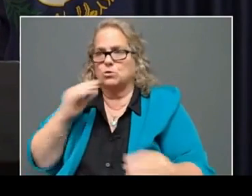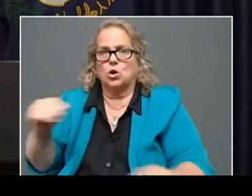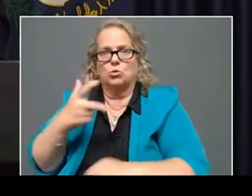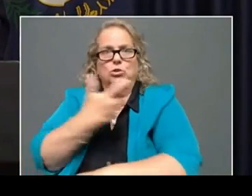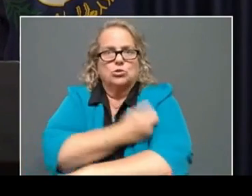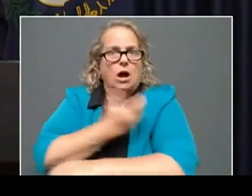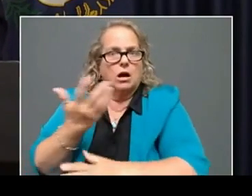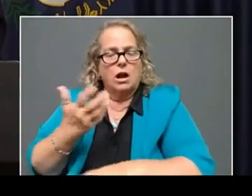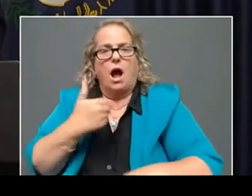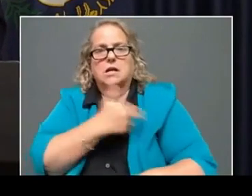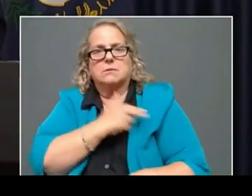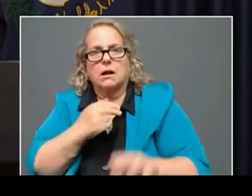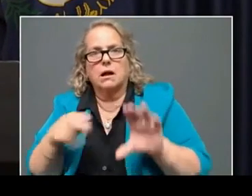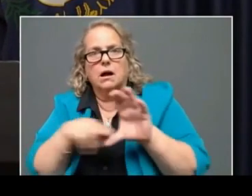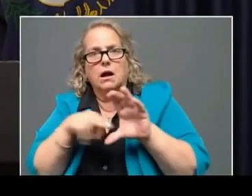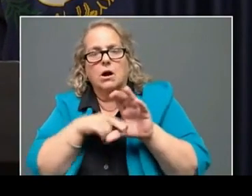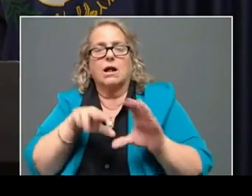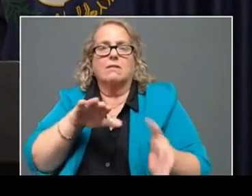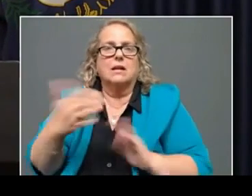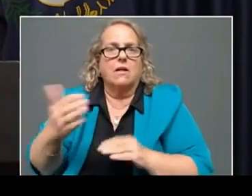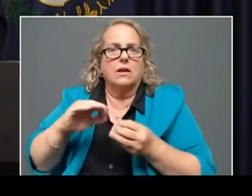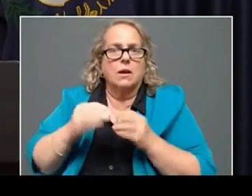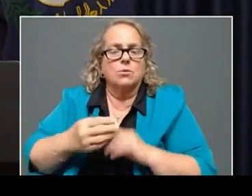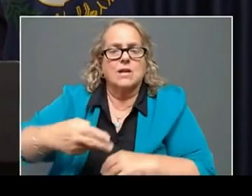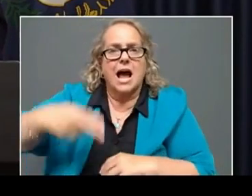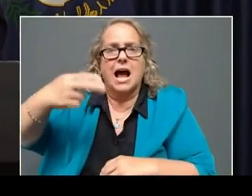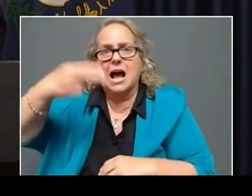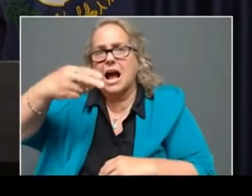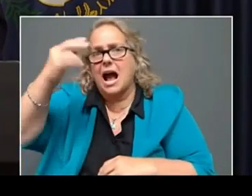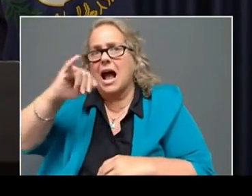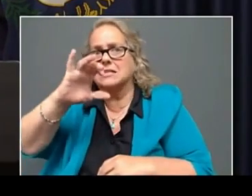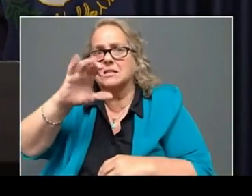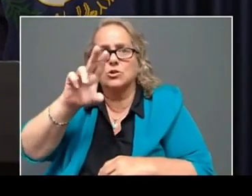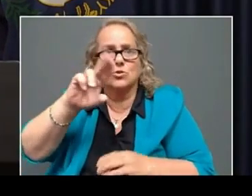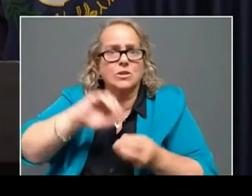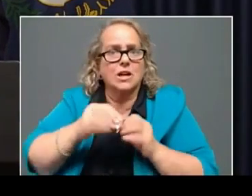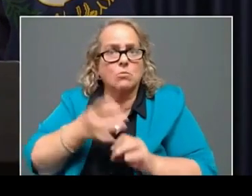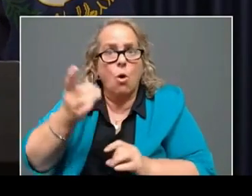the death numbers the I. C. U. Numbers are totally avoidable if you get